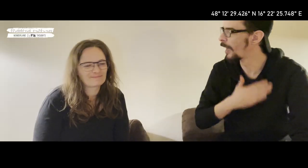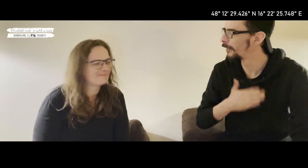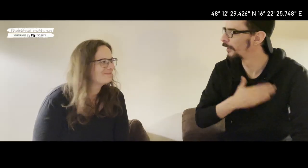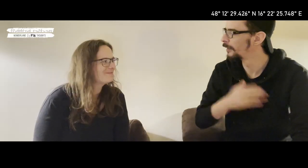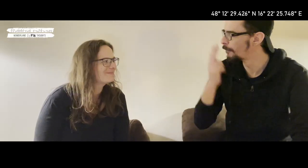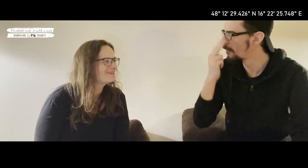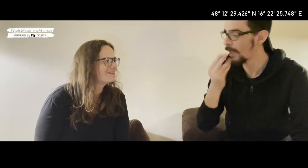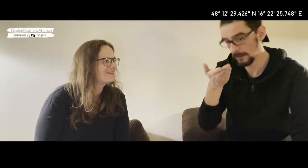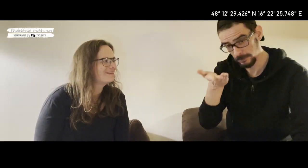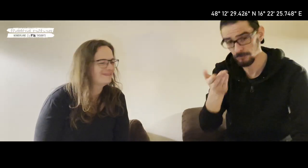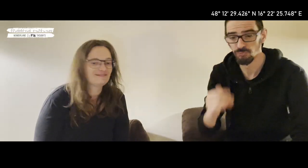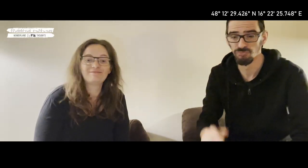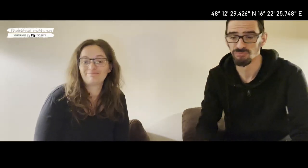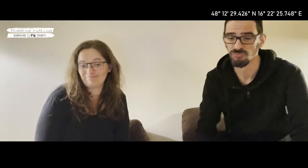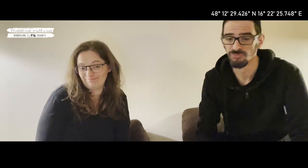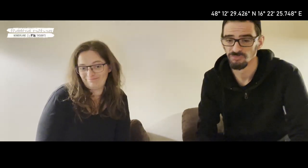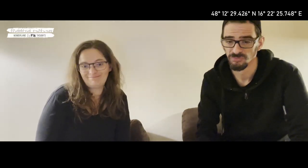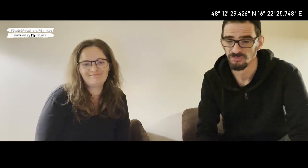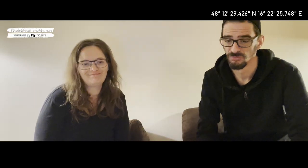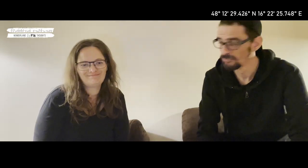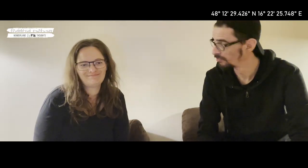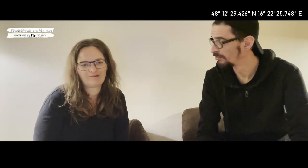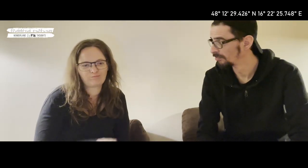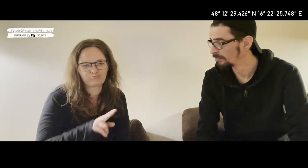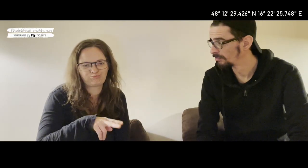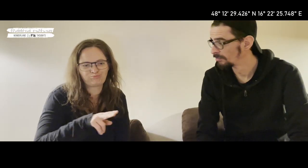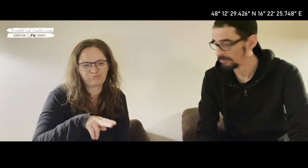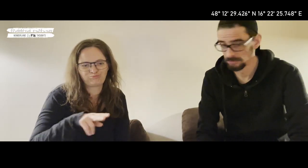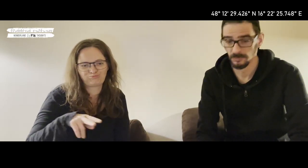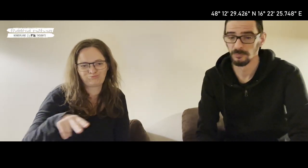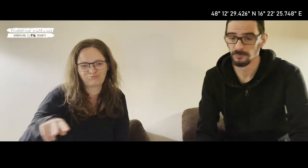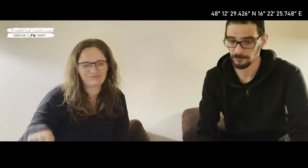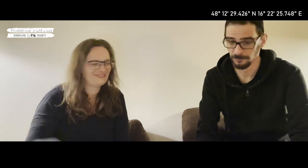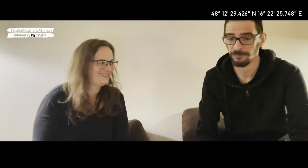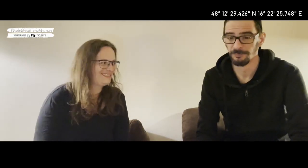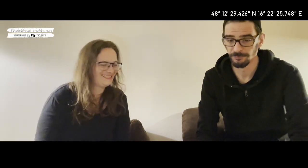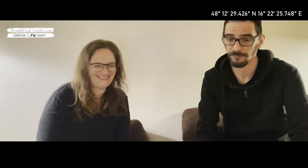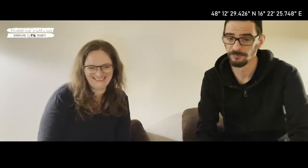It looks like a pleasant night. Looks like they're lying next to each other.